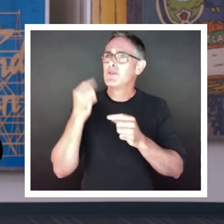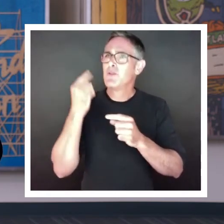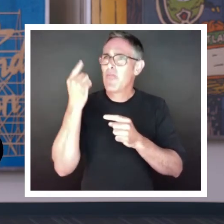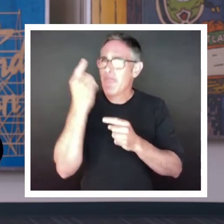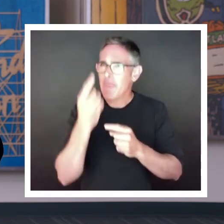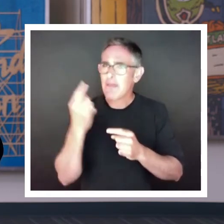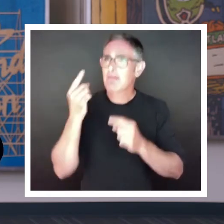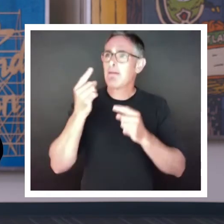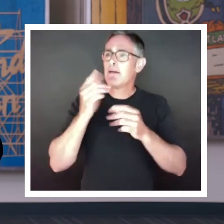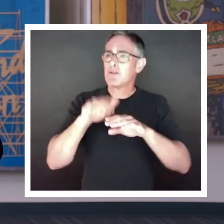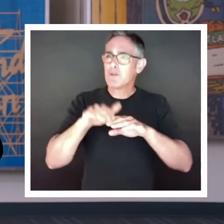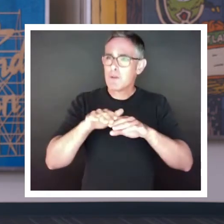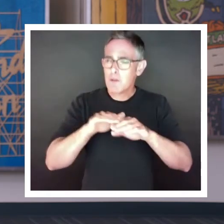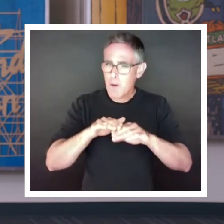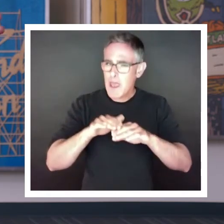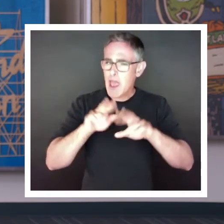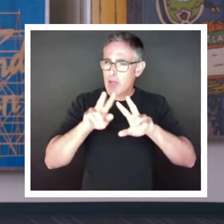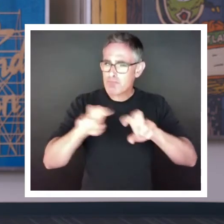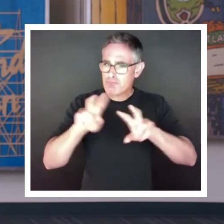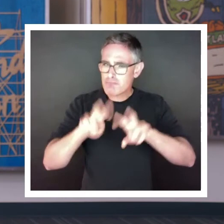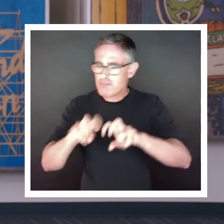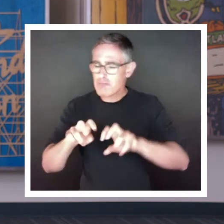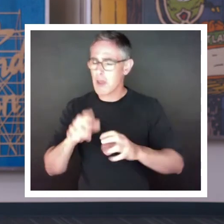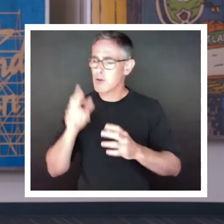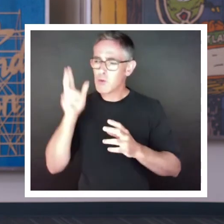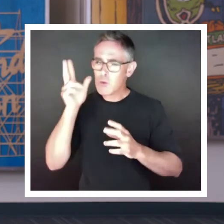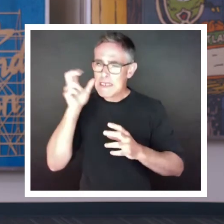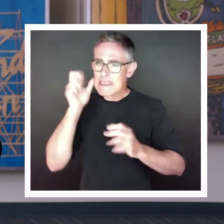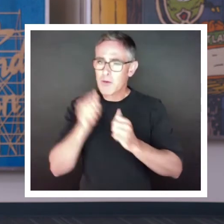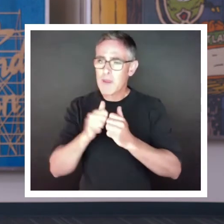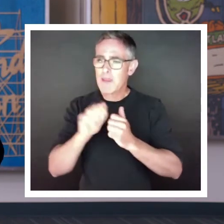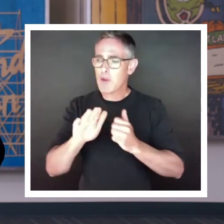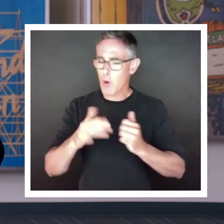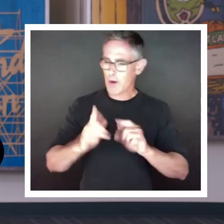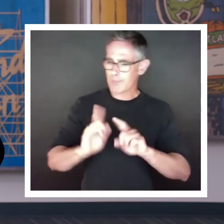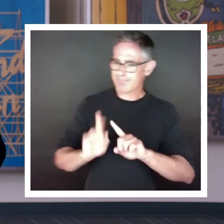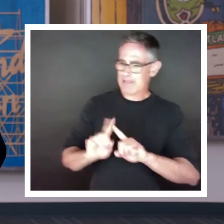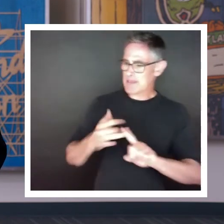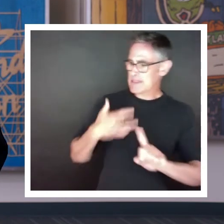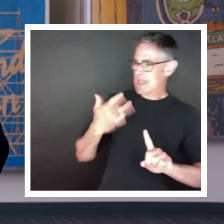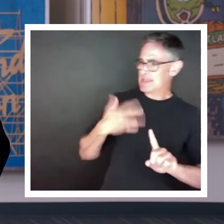with your senses. It is multi-sensoriality in the making, which allows